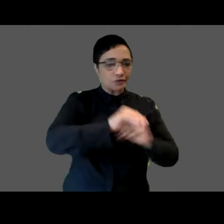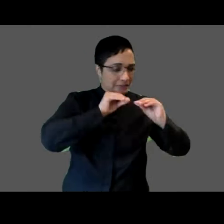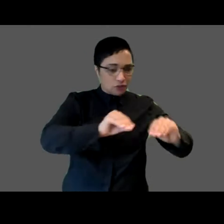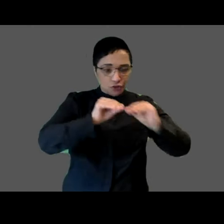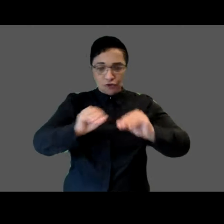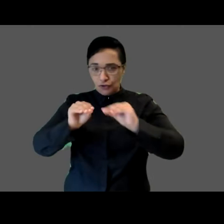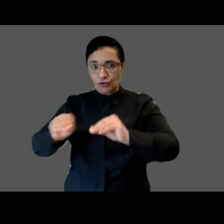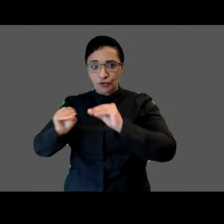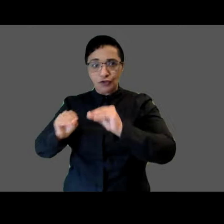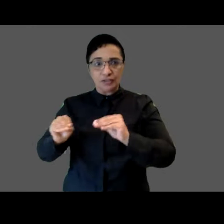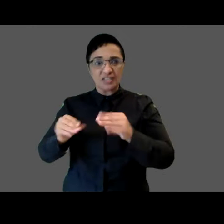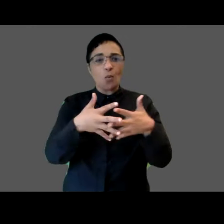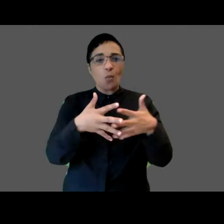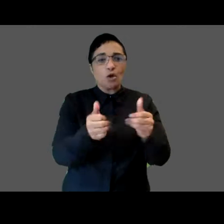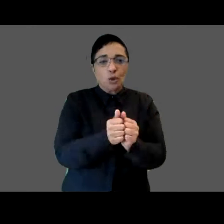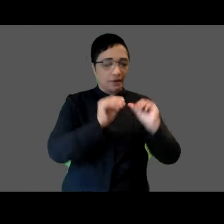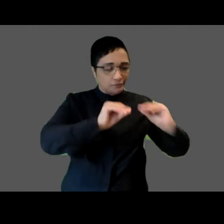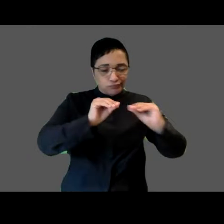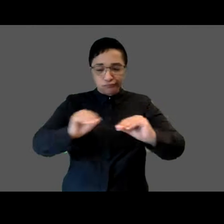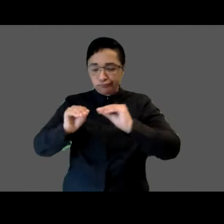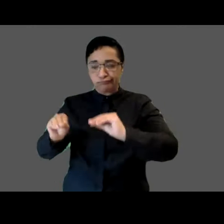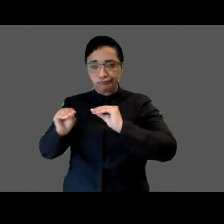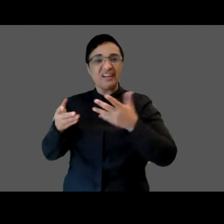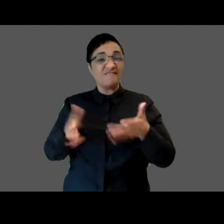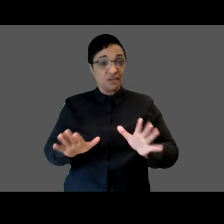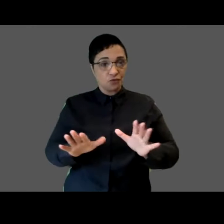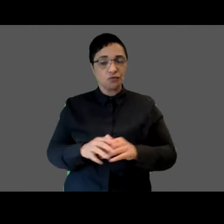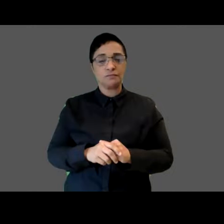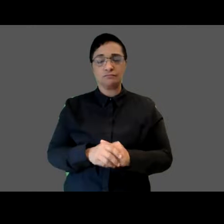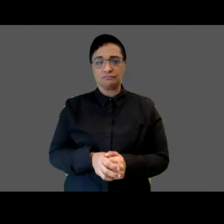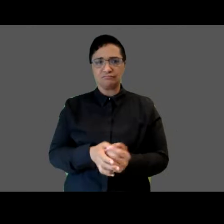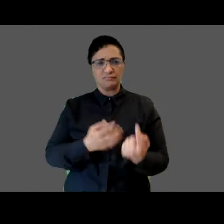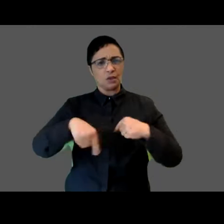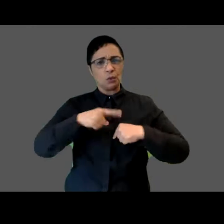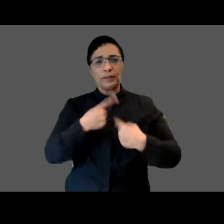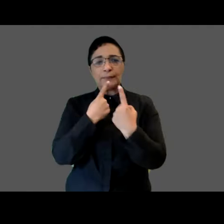And I think if we look at what the things that we were discussing in those workshops,